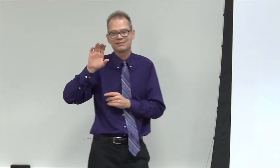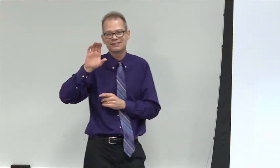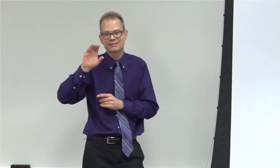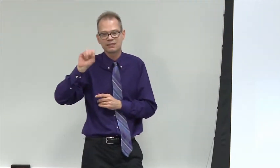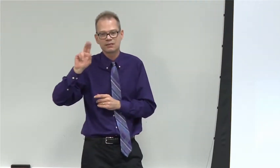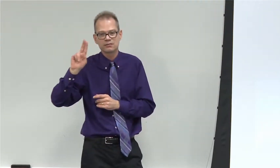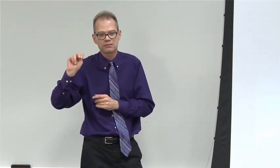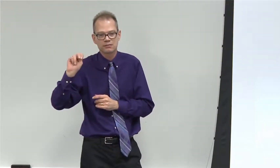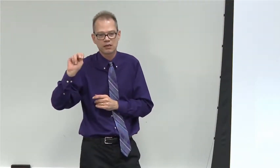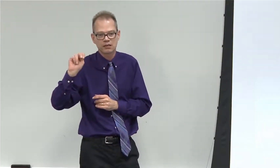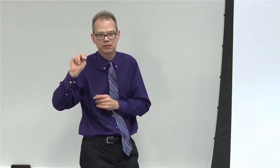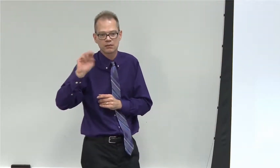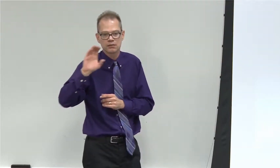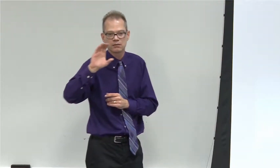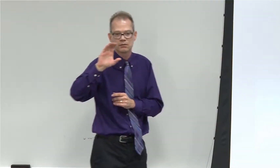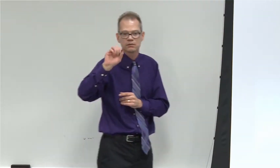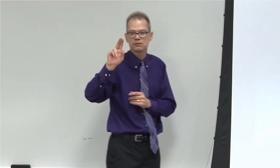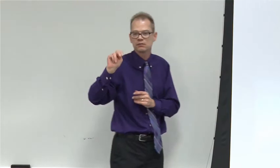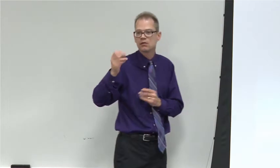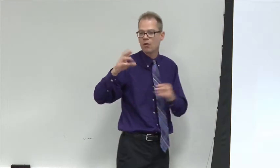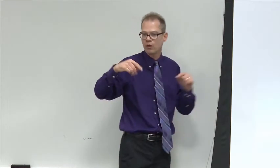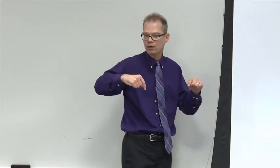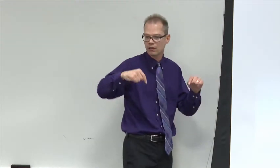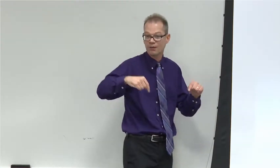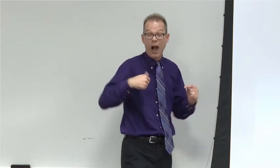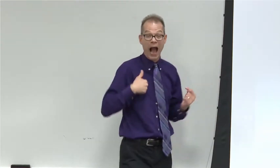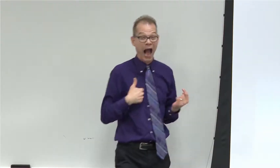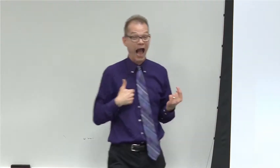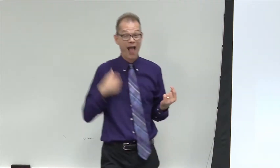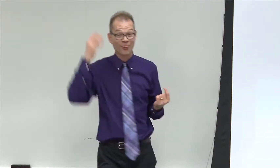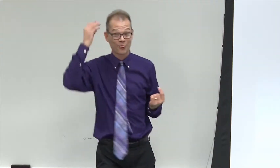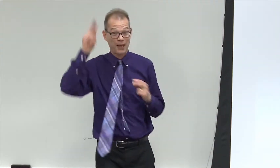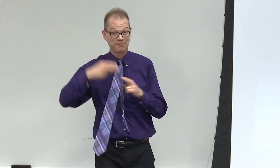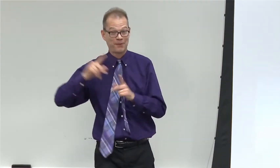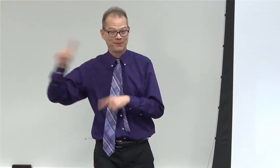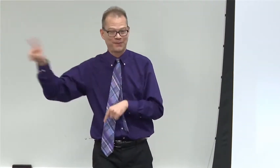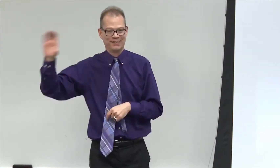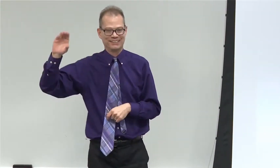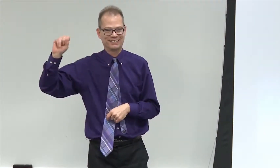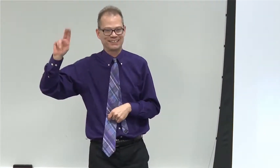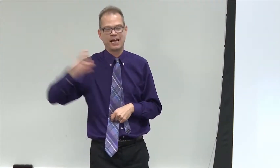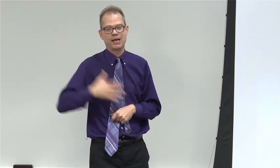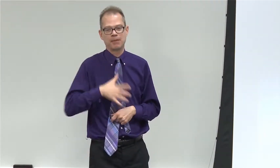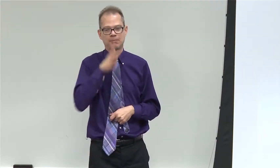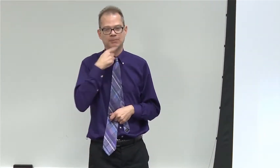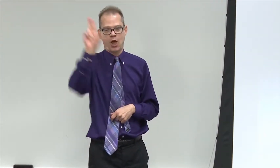So it was similar to CSUN. And I thought that I might be going to CSUN,